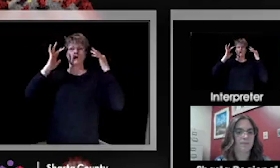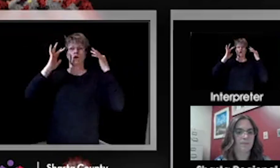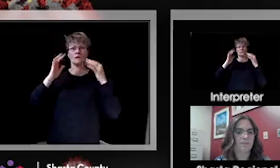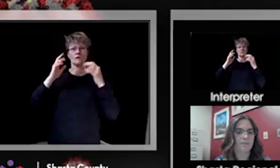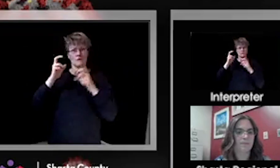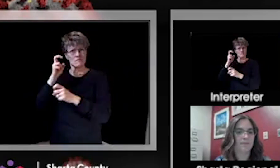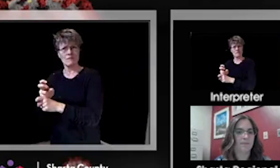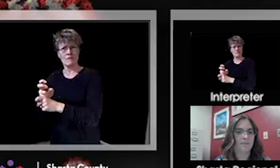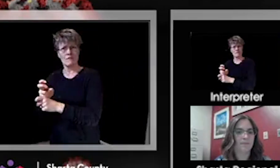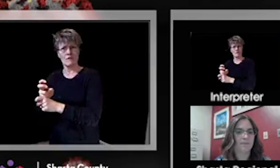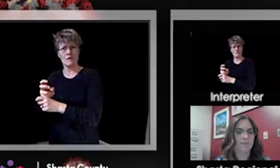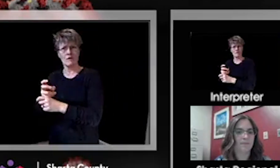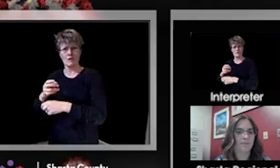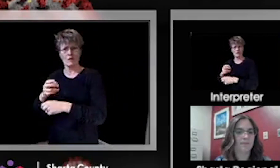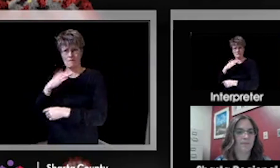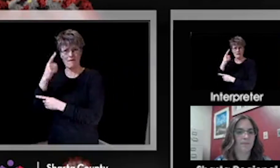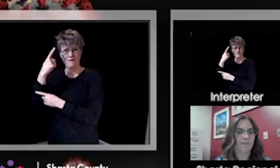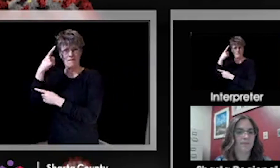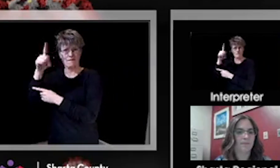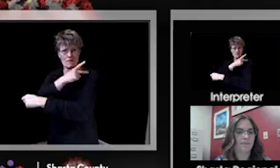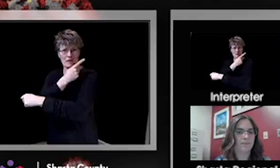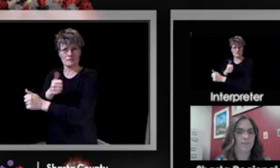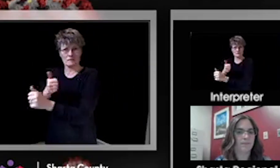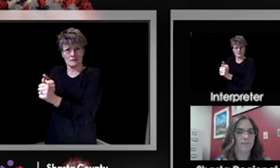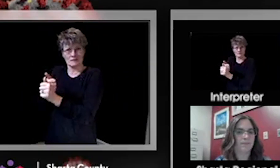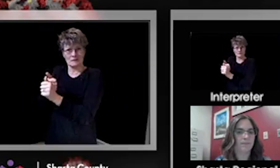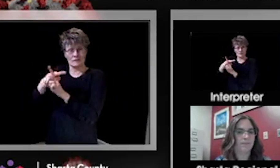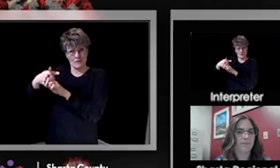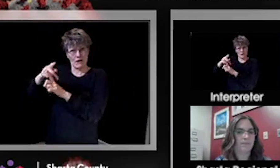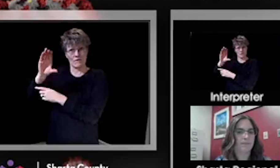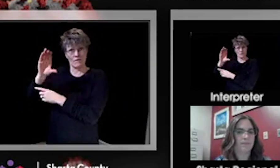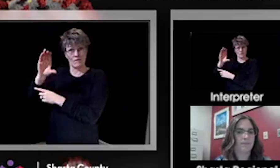sufficient equipment or personnel to attend the very seriously ill, but it’s really